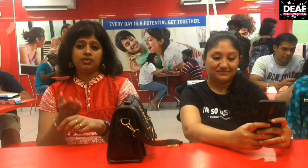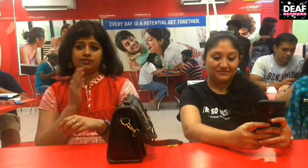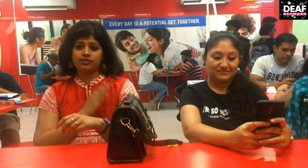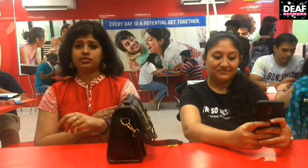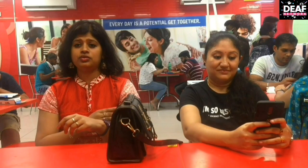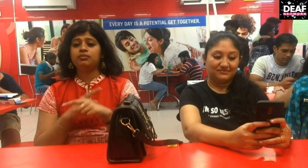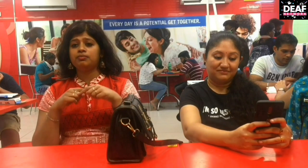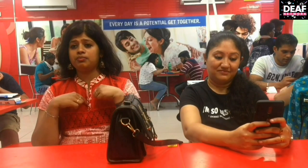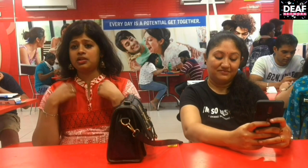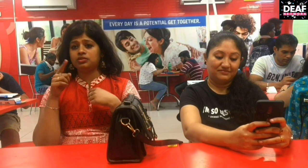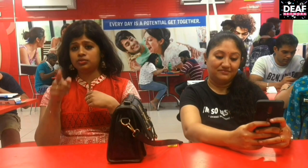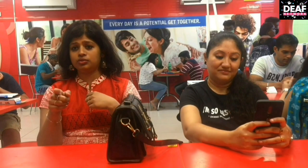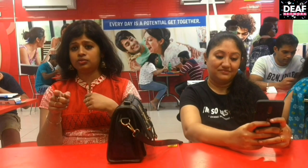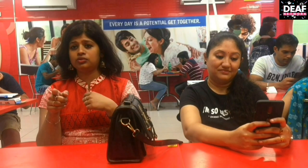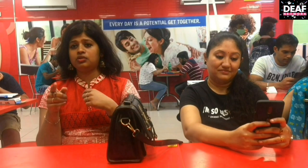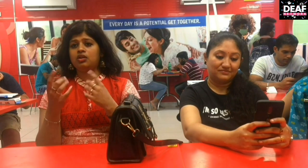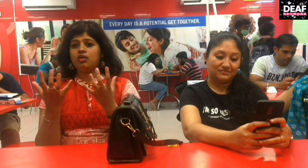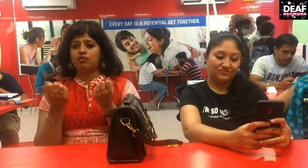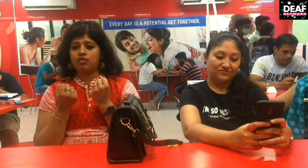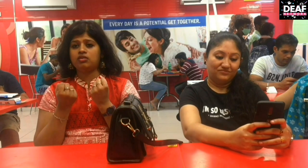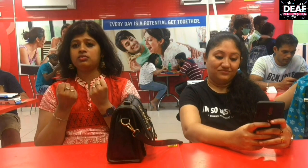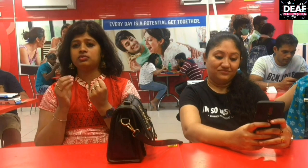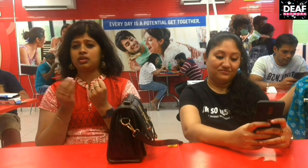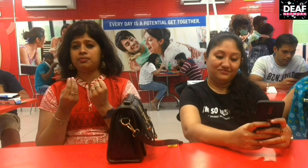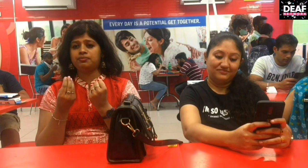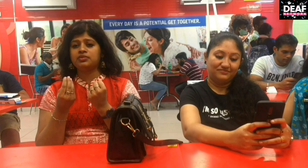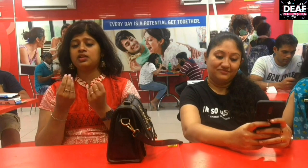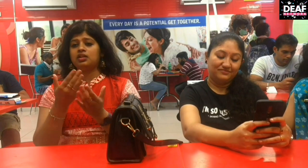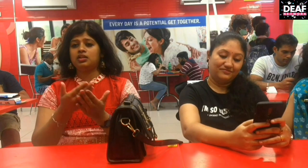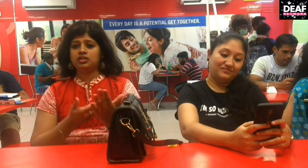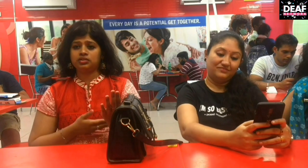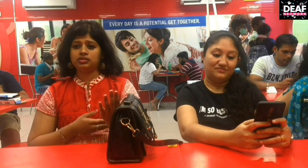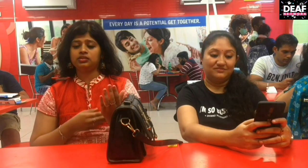Before marrying you... I want lists to tell you, ok?